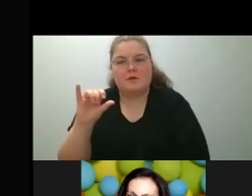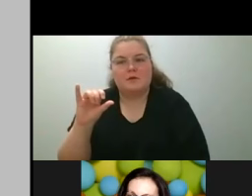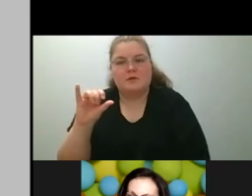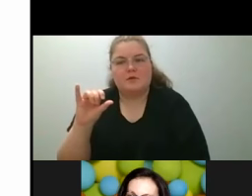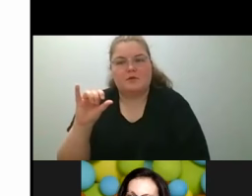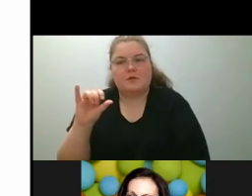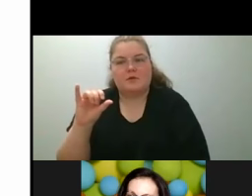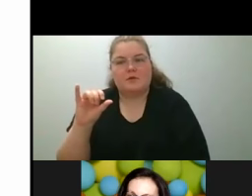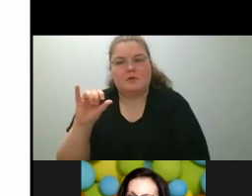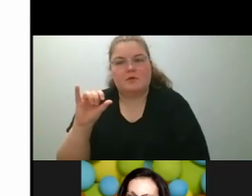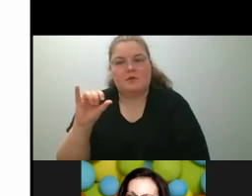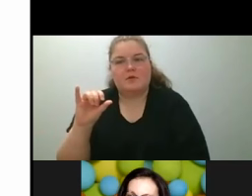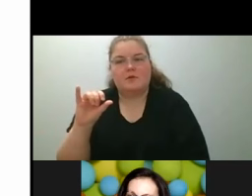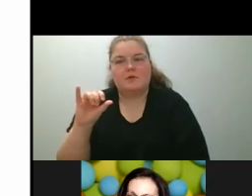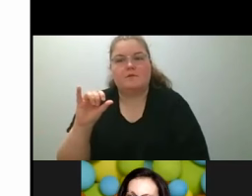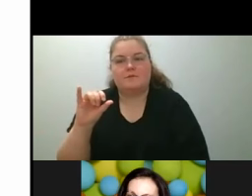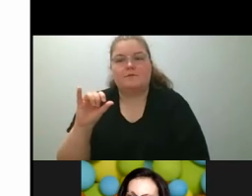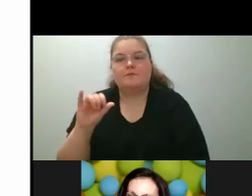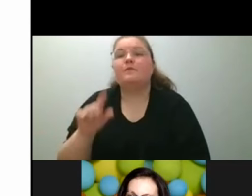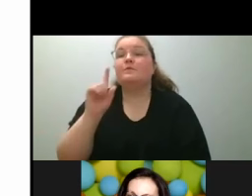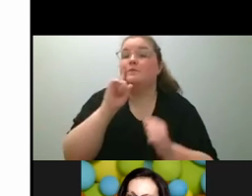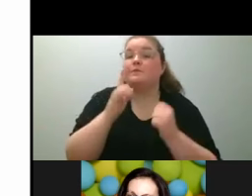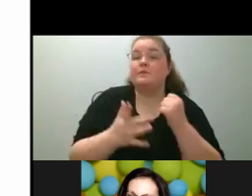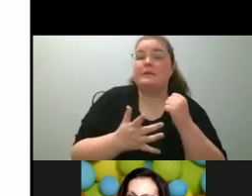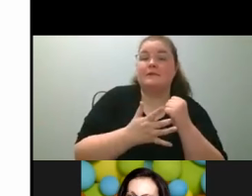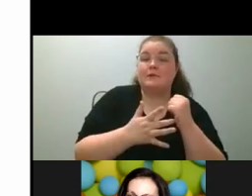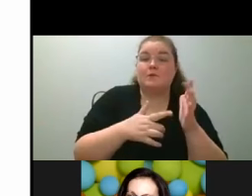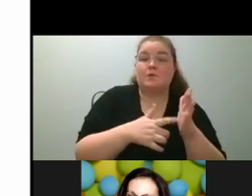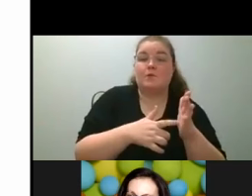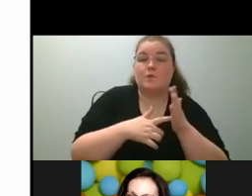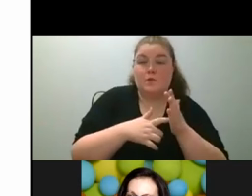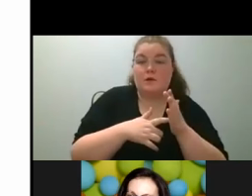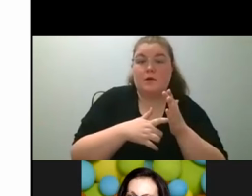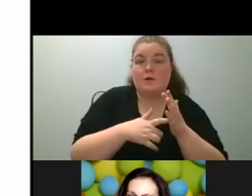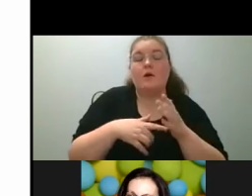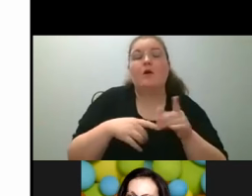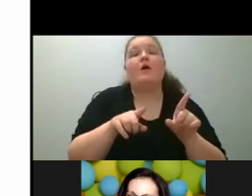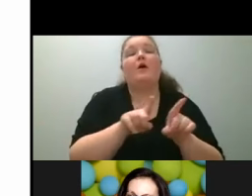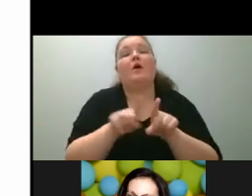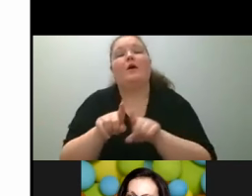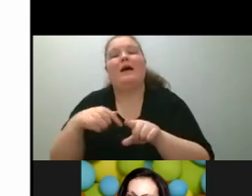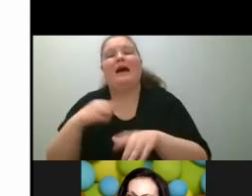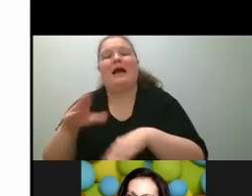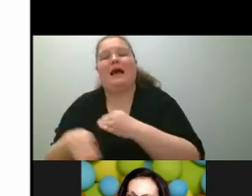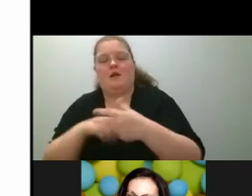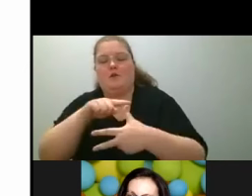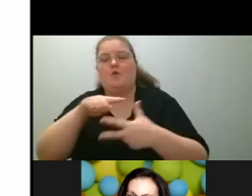In addition to the technical requirements, I also include three social requirements.